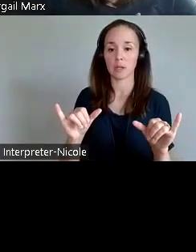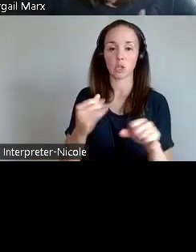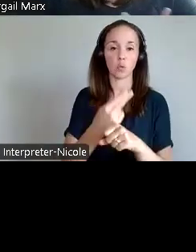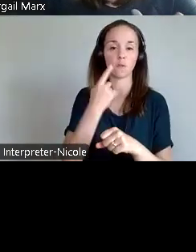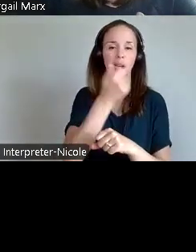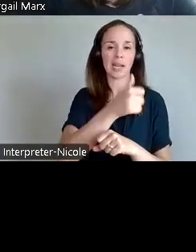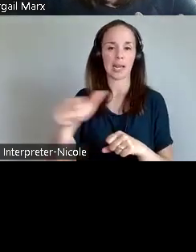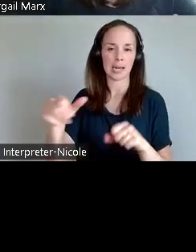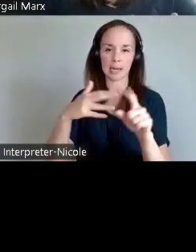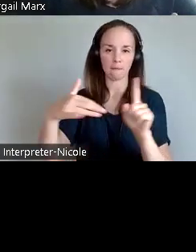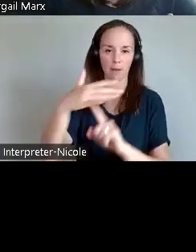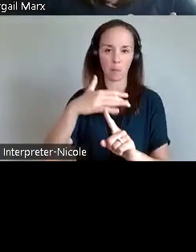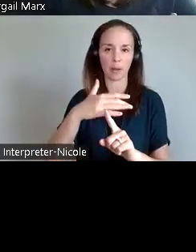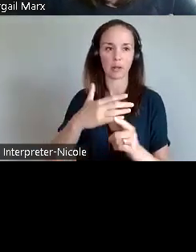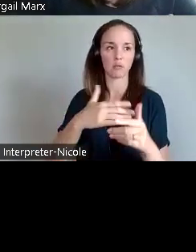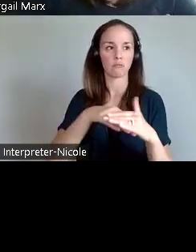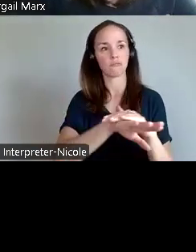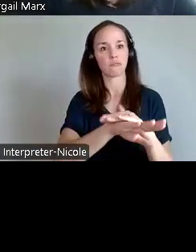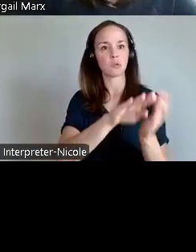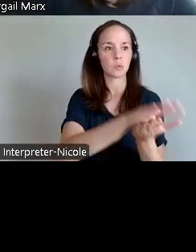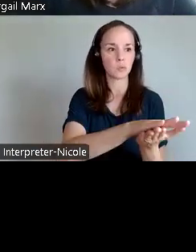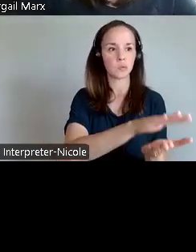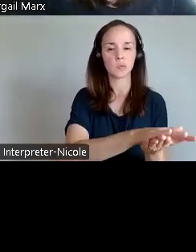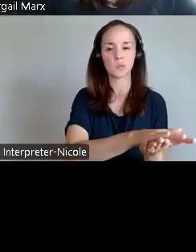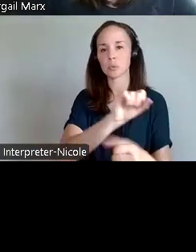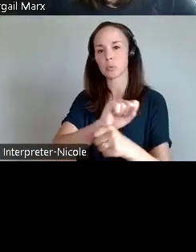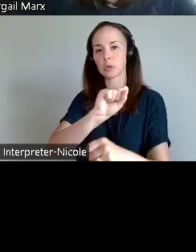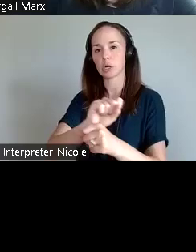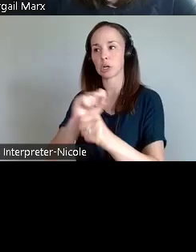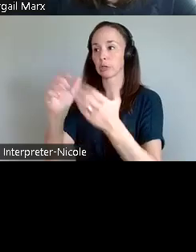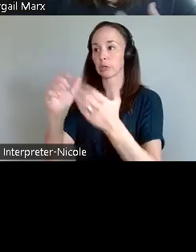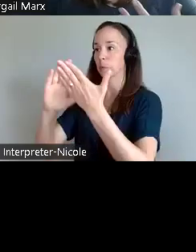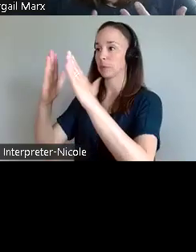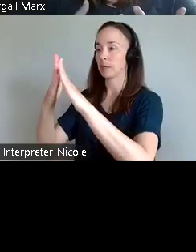The person can take to school, to work, into the community, they have it at home, and they're